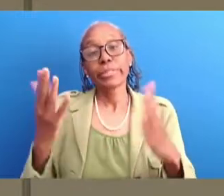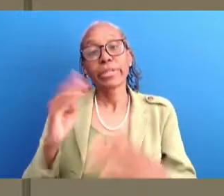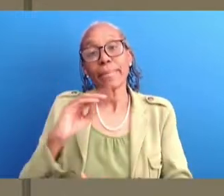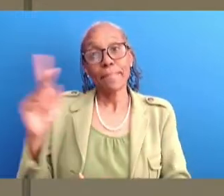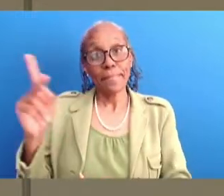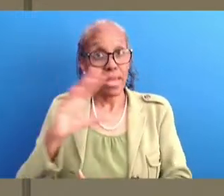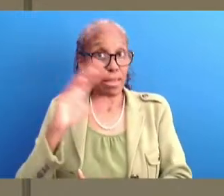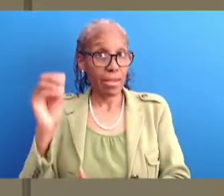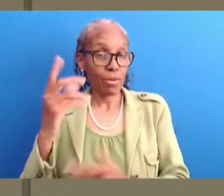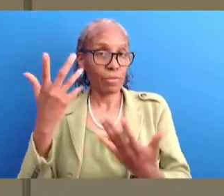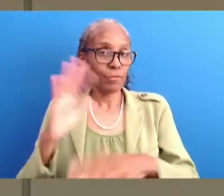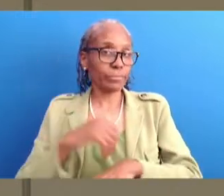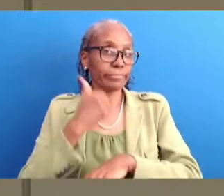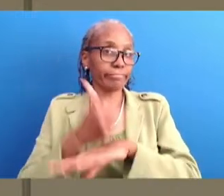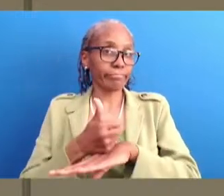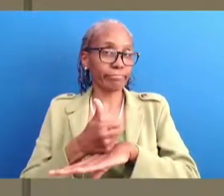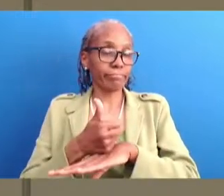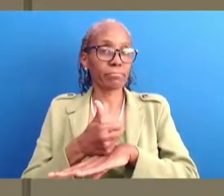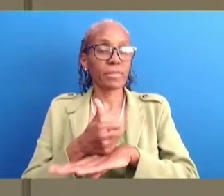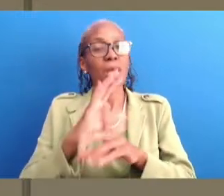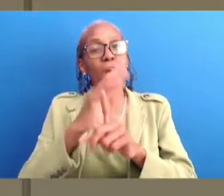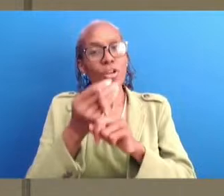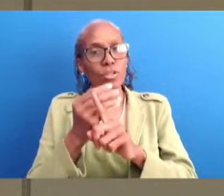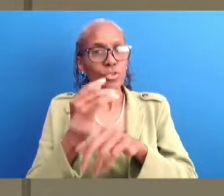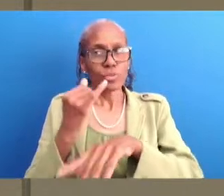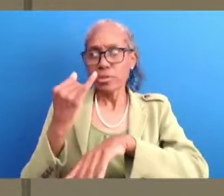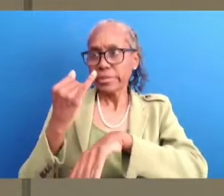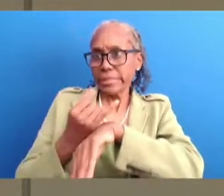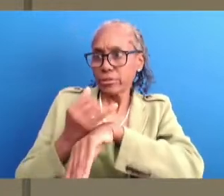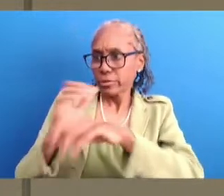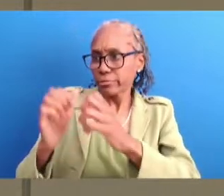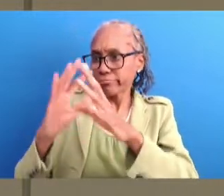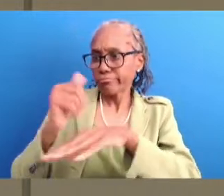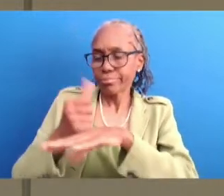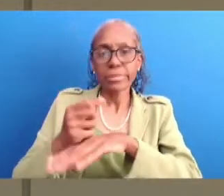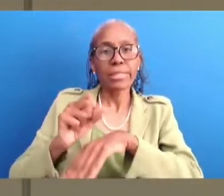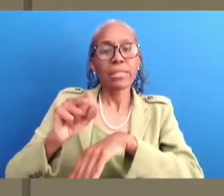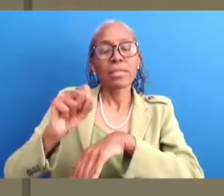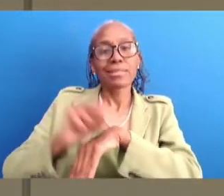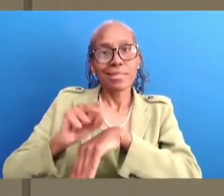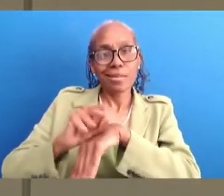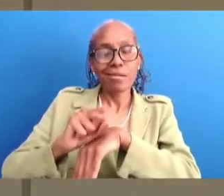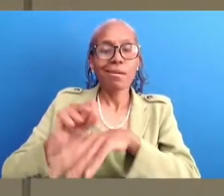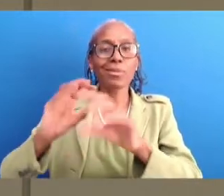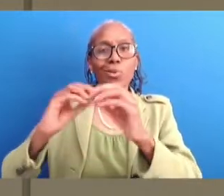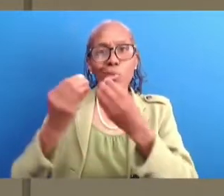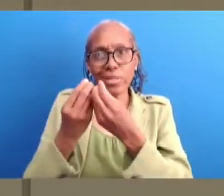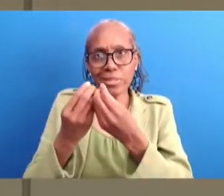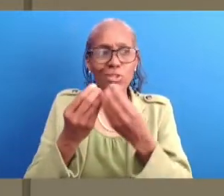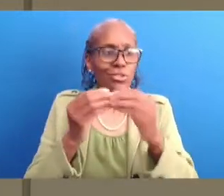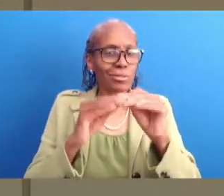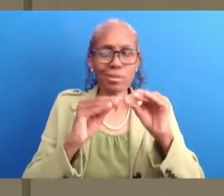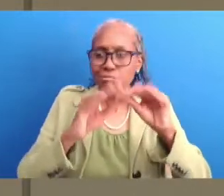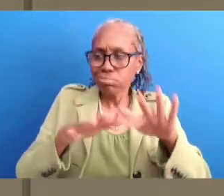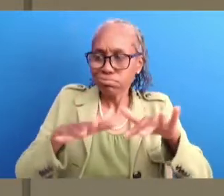DEAR. WHEREAS, THE JEWISH COMMUNITY AND MECKLENBURG COUNTY HAS